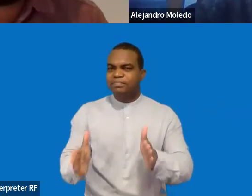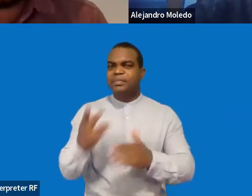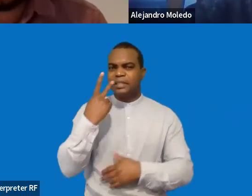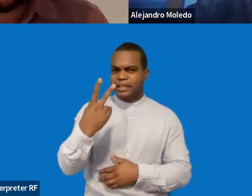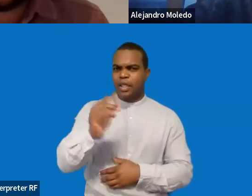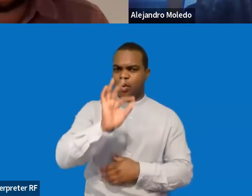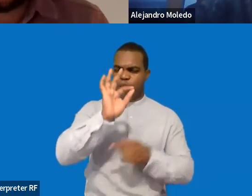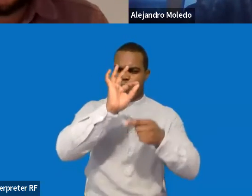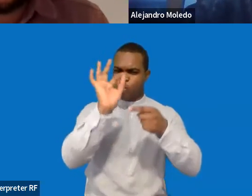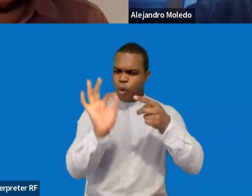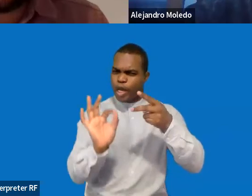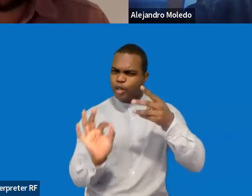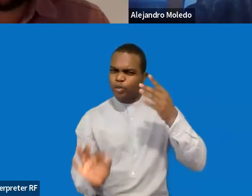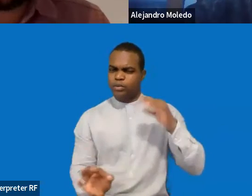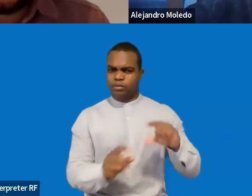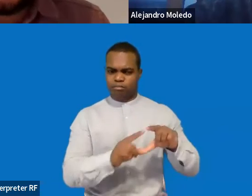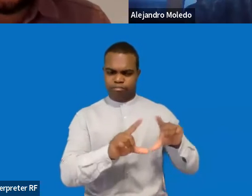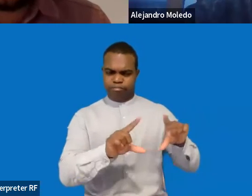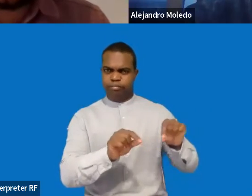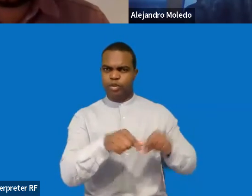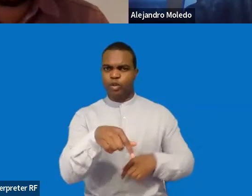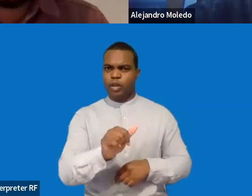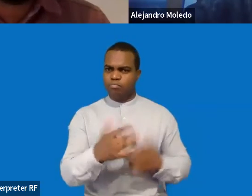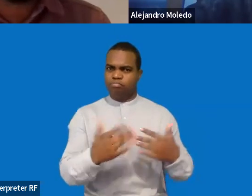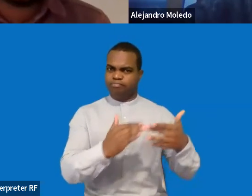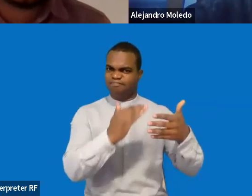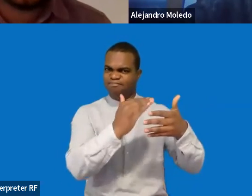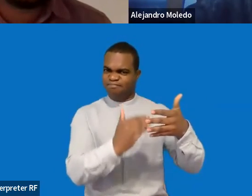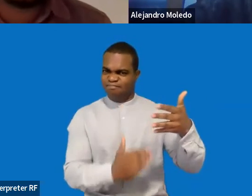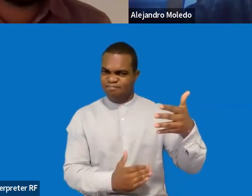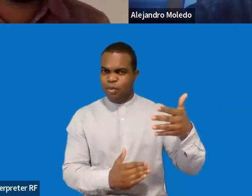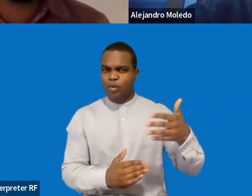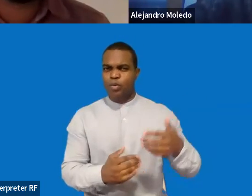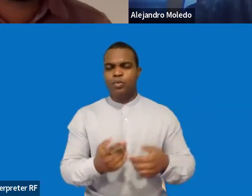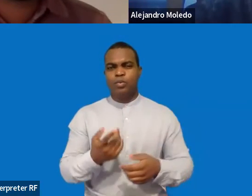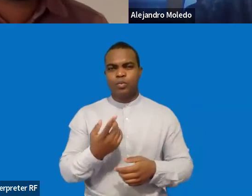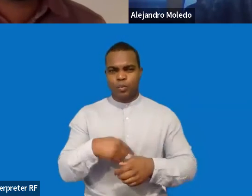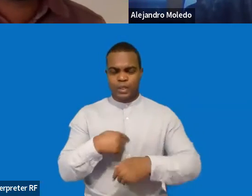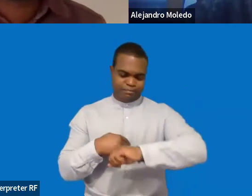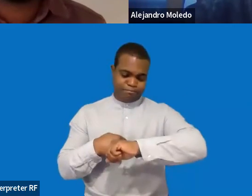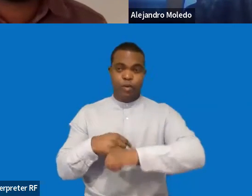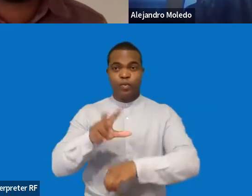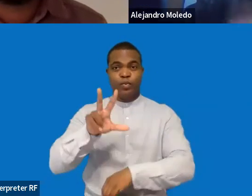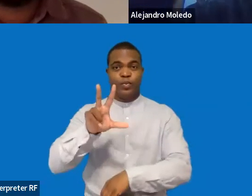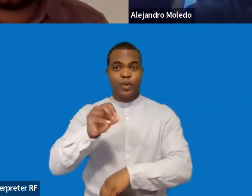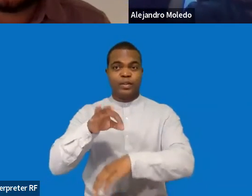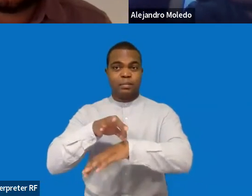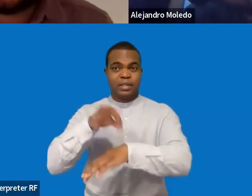I see some people are asking questions on the chat. I would ask them to pass it to the Q&A box.